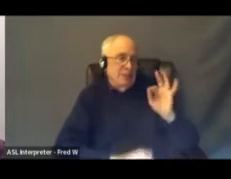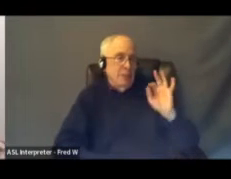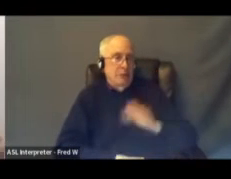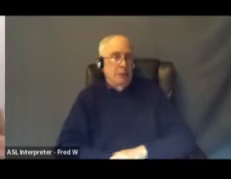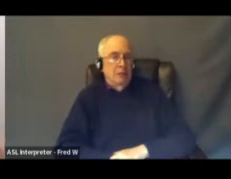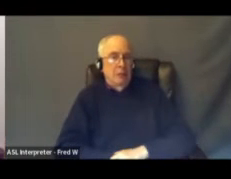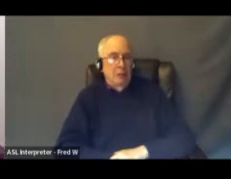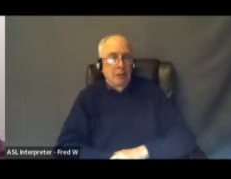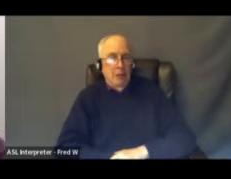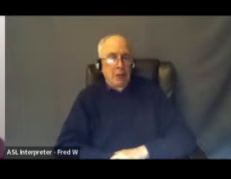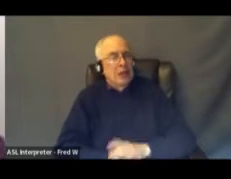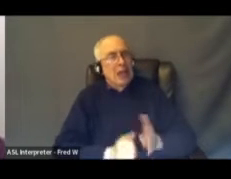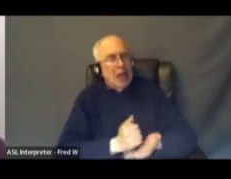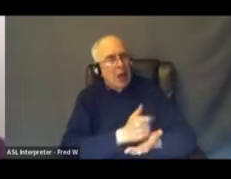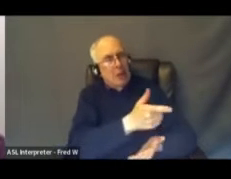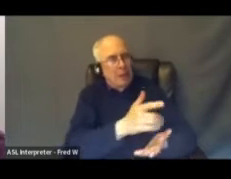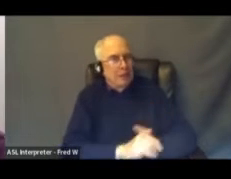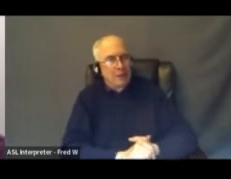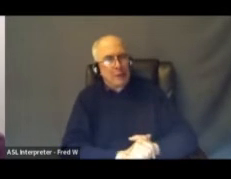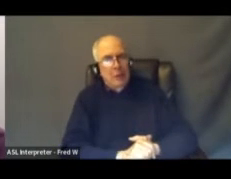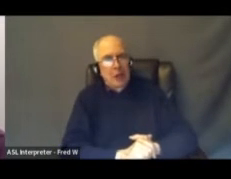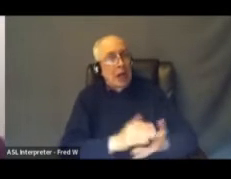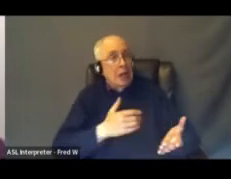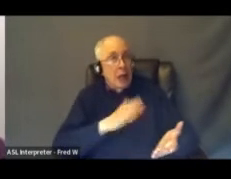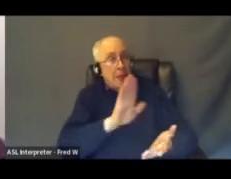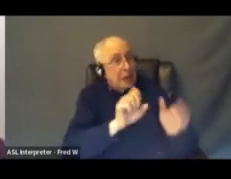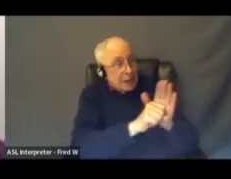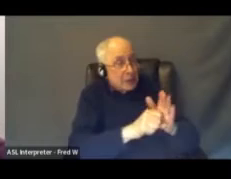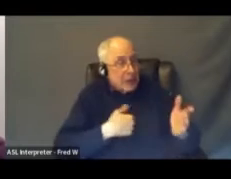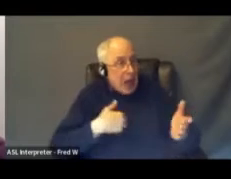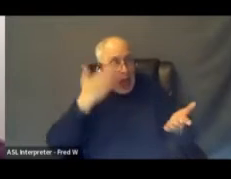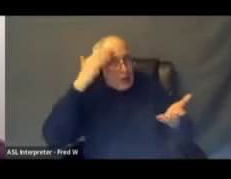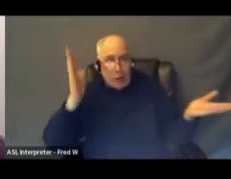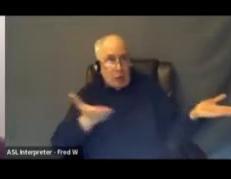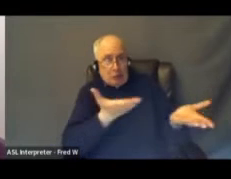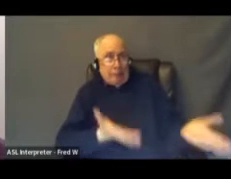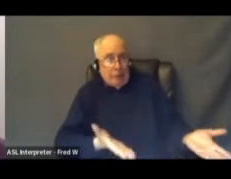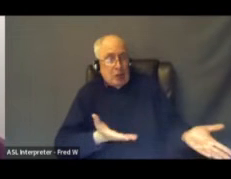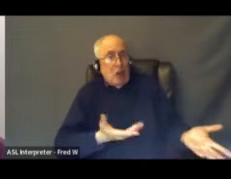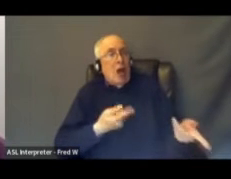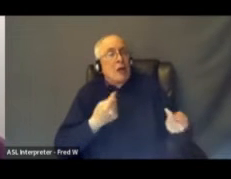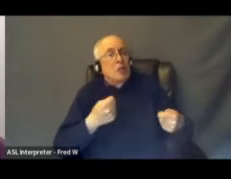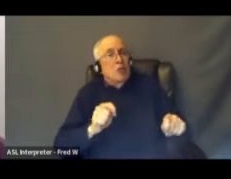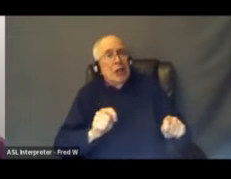know, this, this helps them also I don't know their symptoms. So I'm trying to get ahead of symptoms. Some survivors can get